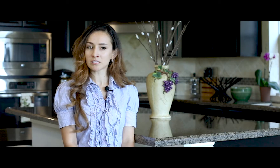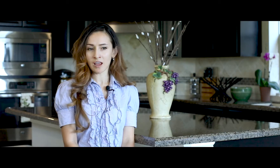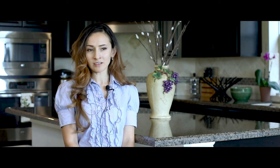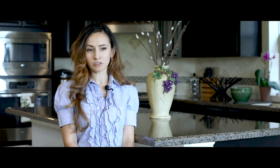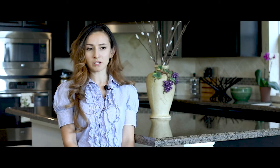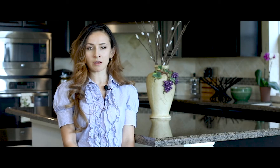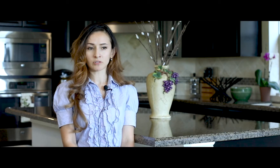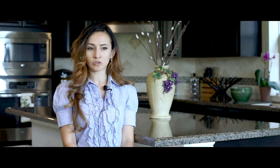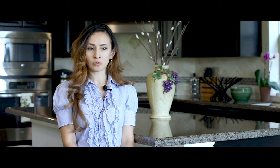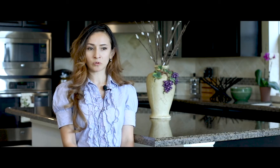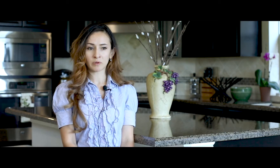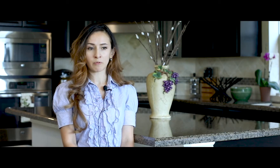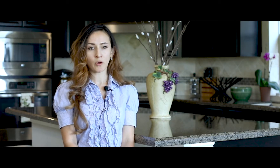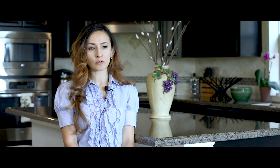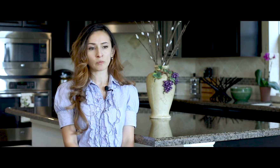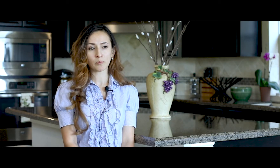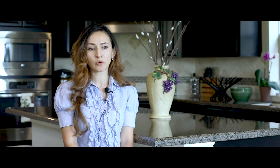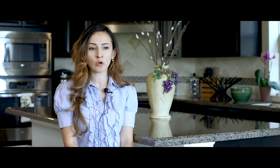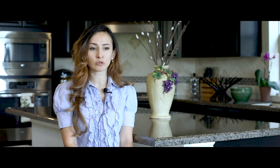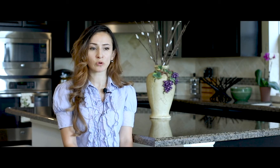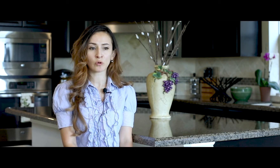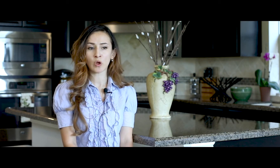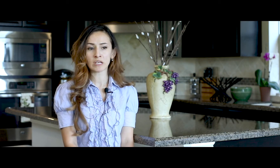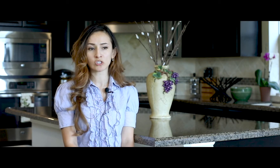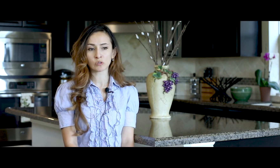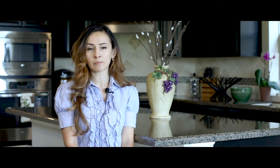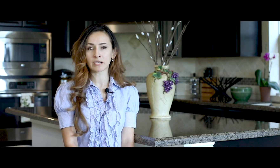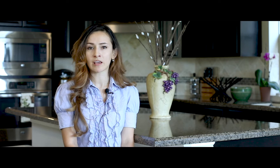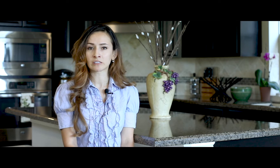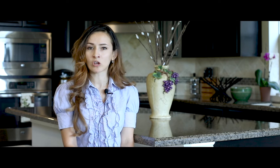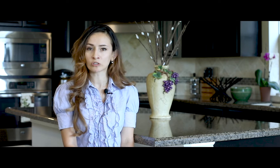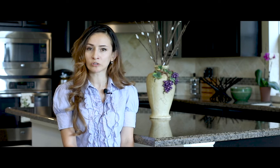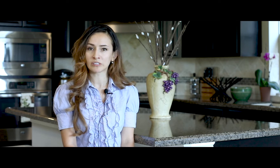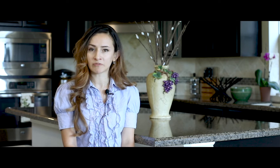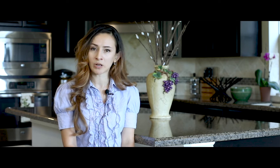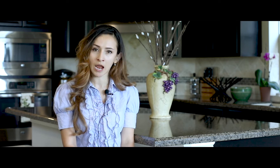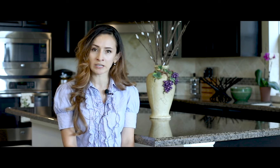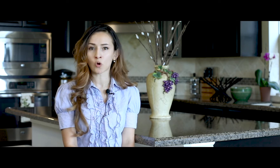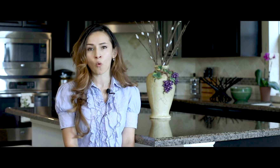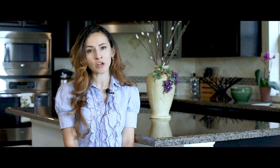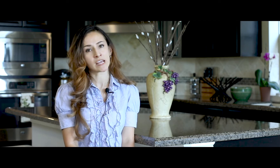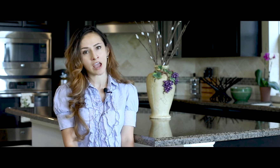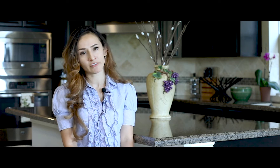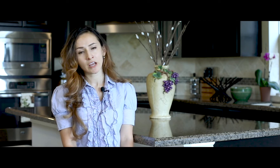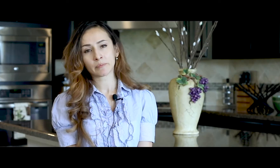It's nice to be able to be approached or run into somebody that is also deaf-blind or deaf,